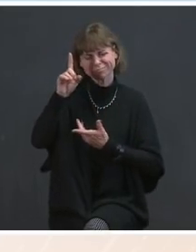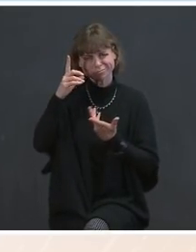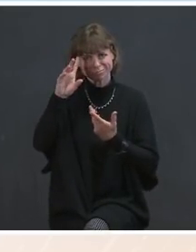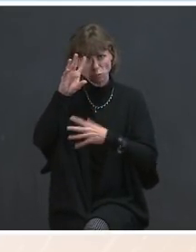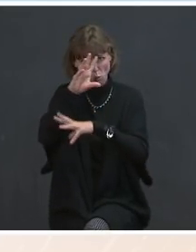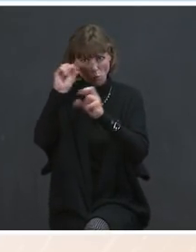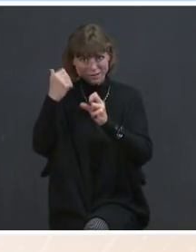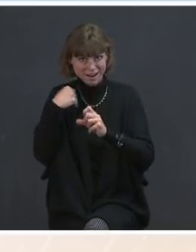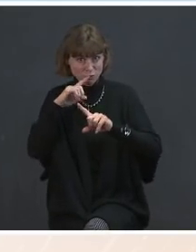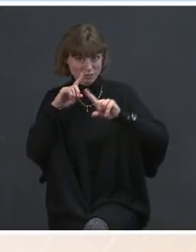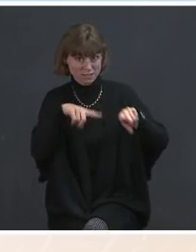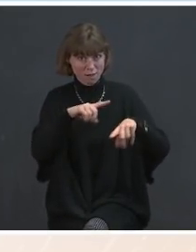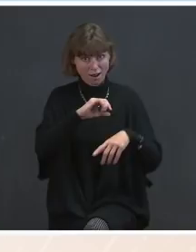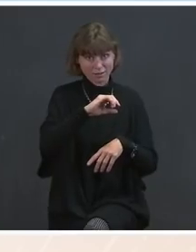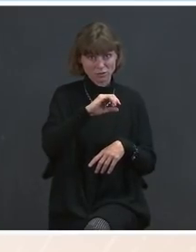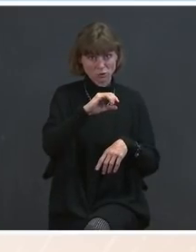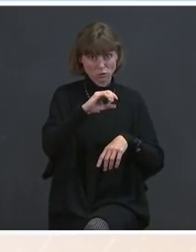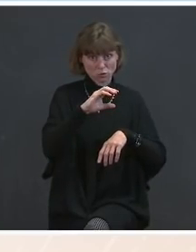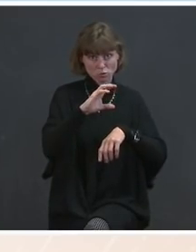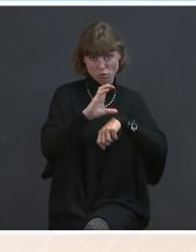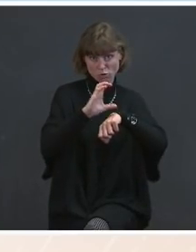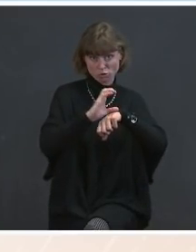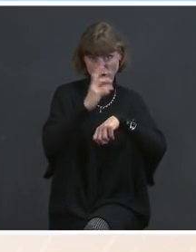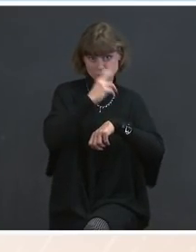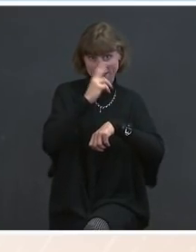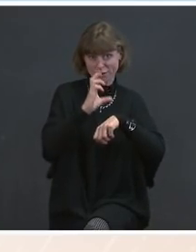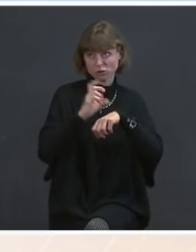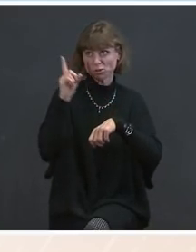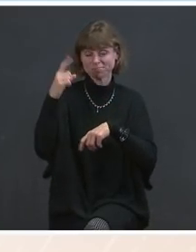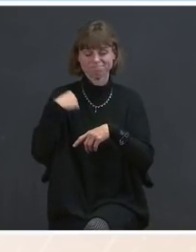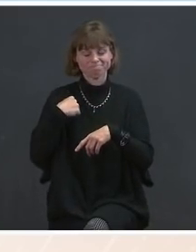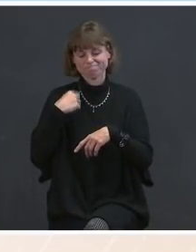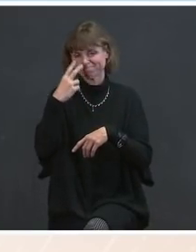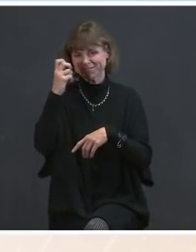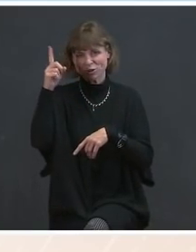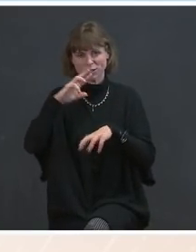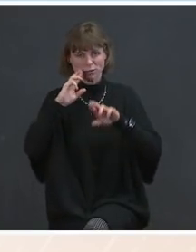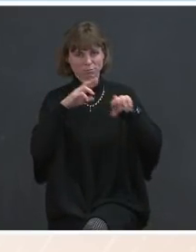He continues to believe and support same-sex unions, as you know, and he's long had that position.